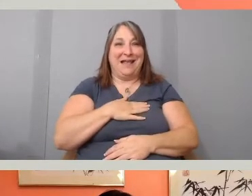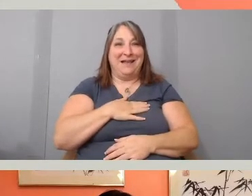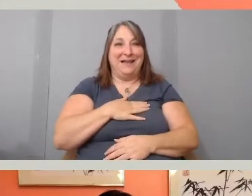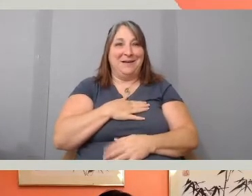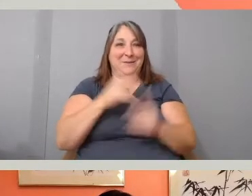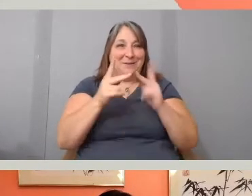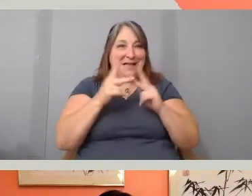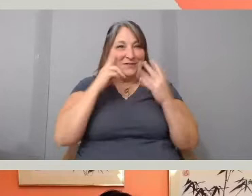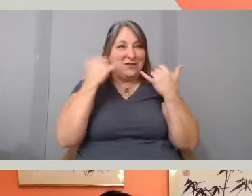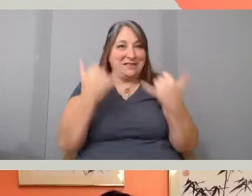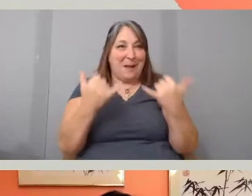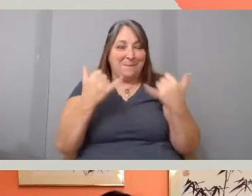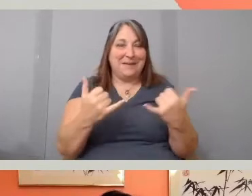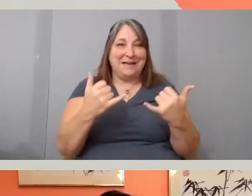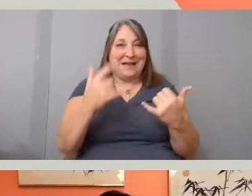And I think that's all. Thank you.